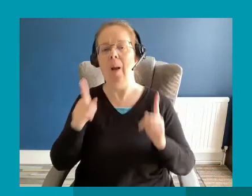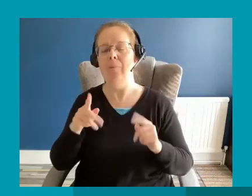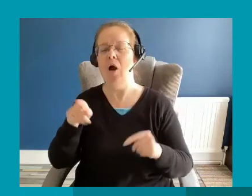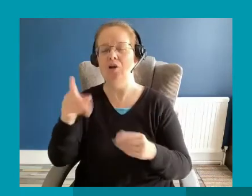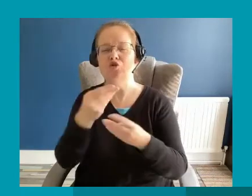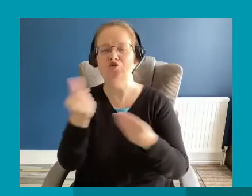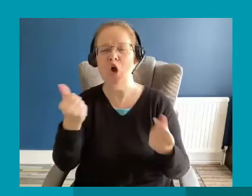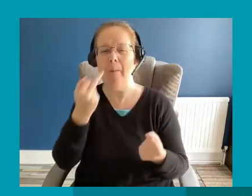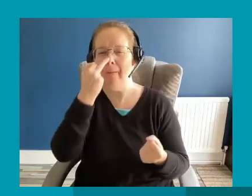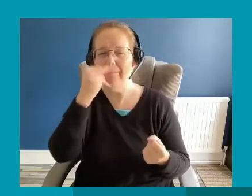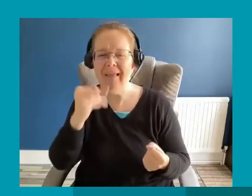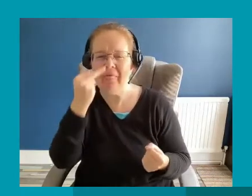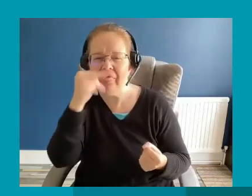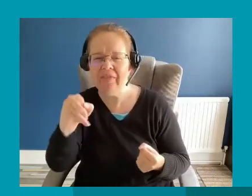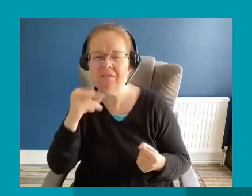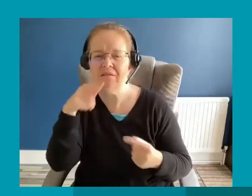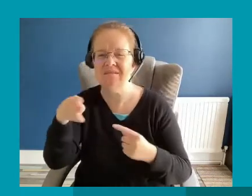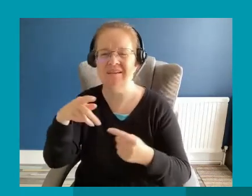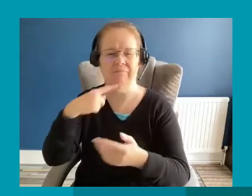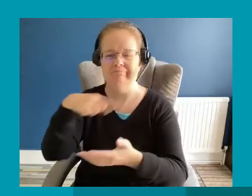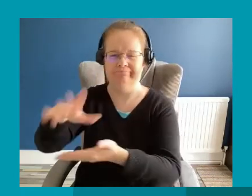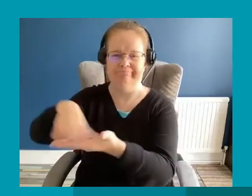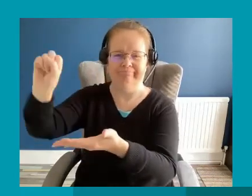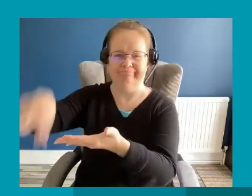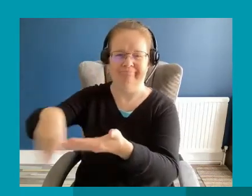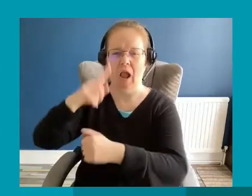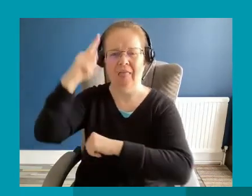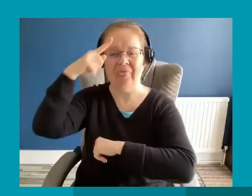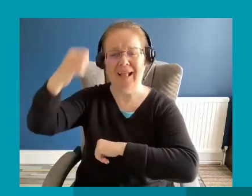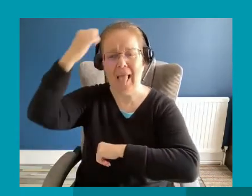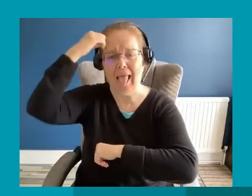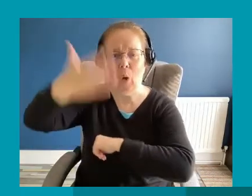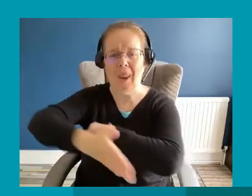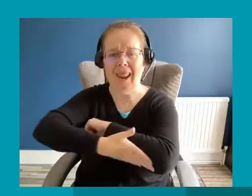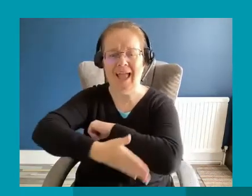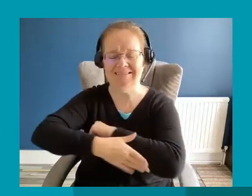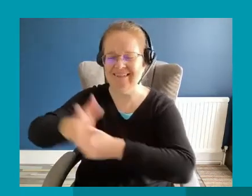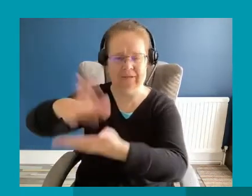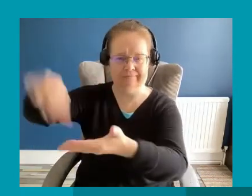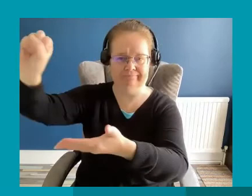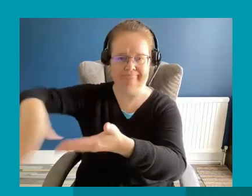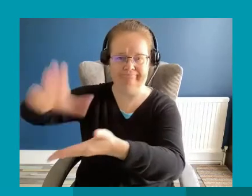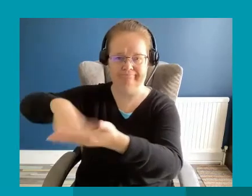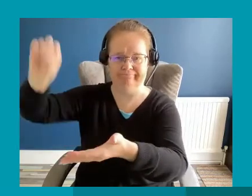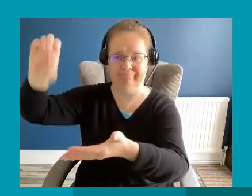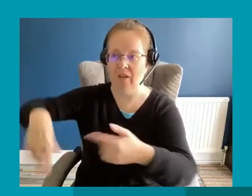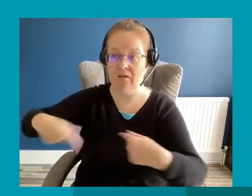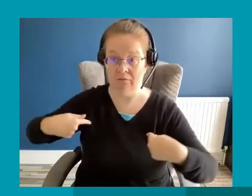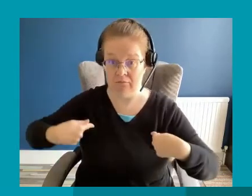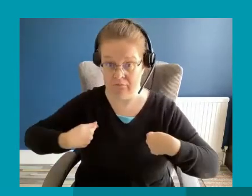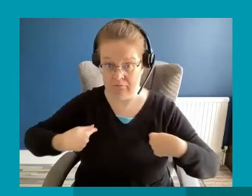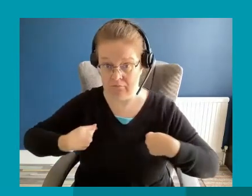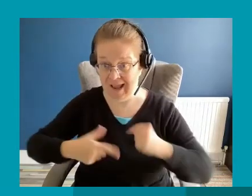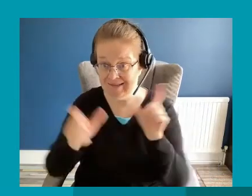also at the same time. Highlighting their advantages, just because I have dyslexia doesn't mean I'm dumb or lazy. But guess what,